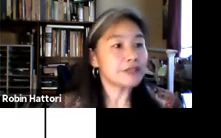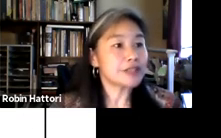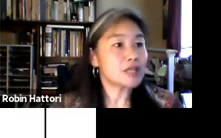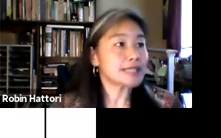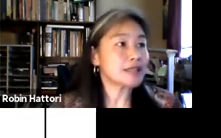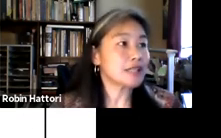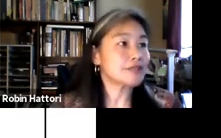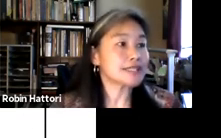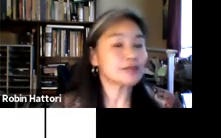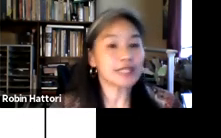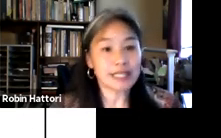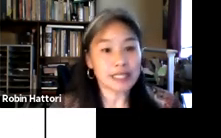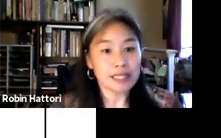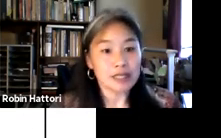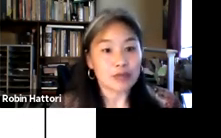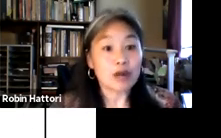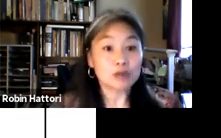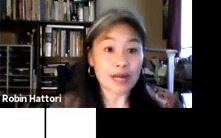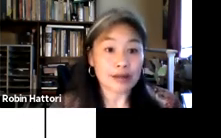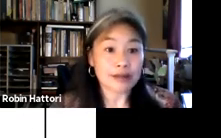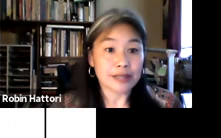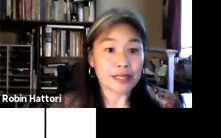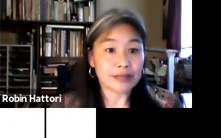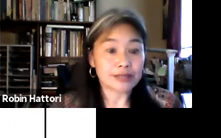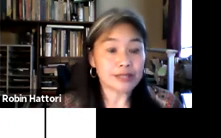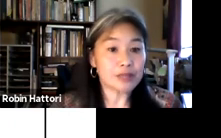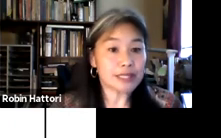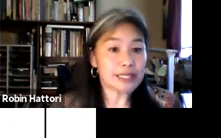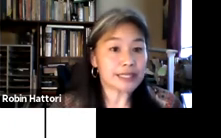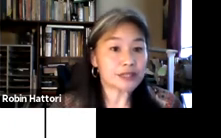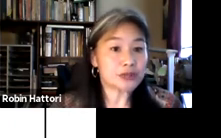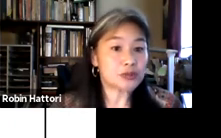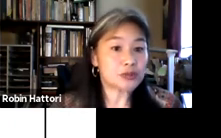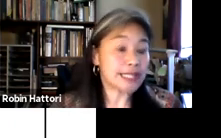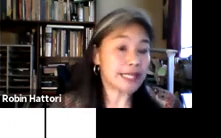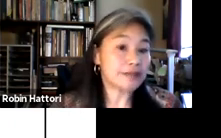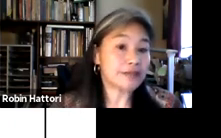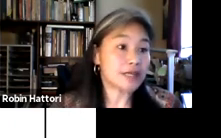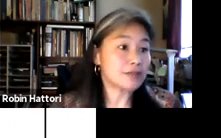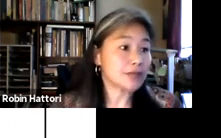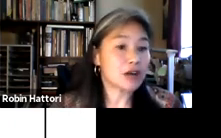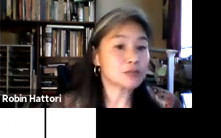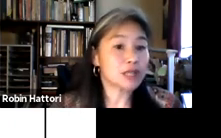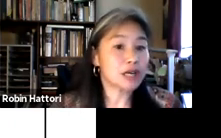see my my grandfather and my grandmother, my grandfather, on